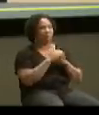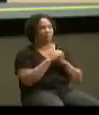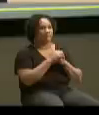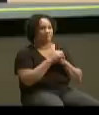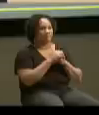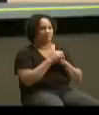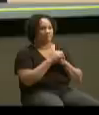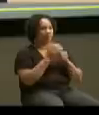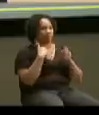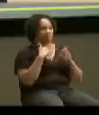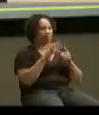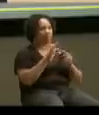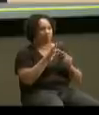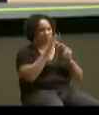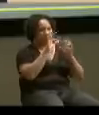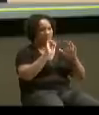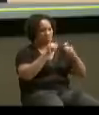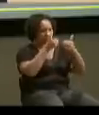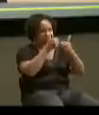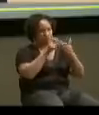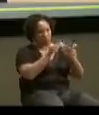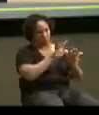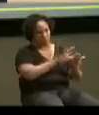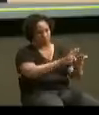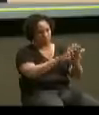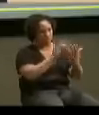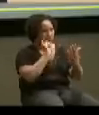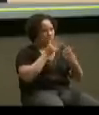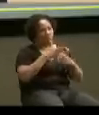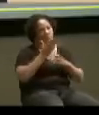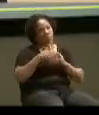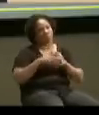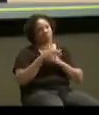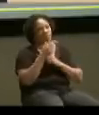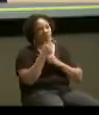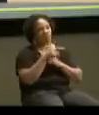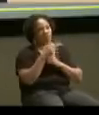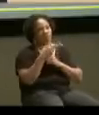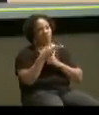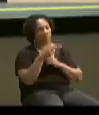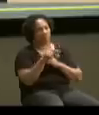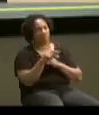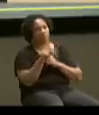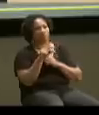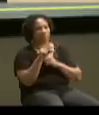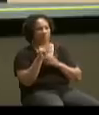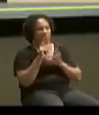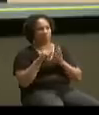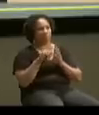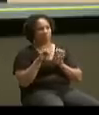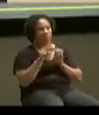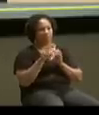THERE MAY BE DISTINCT CHALLENGES THAT YOU FACE IN COMPLETING A GREENHOUSE GAS EMISSIONS INVENTORY.